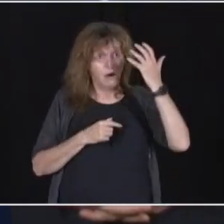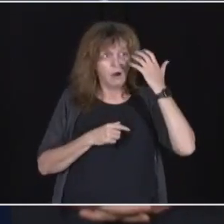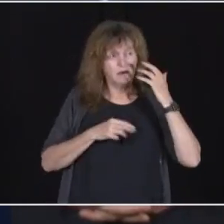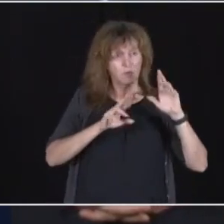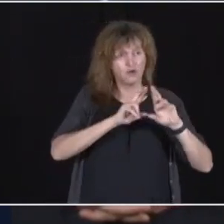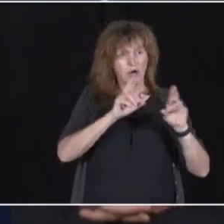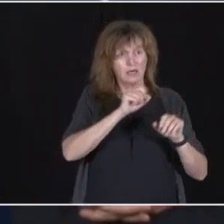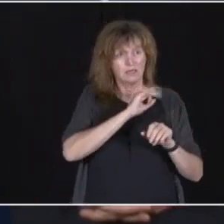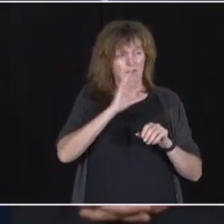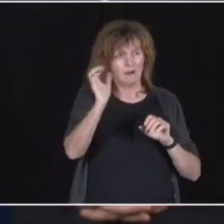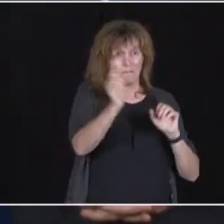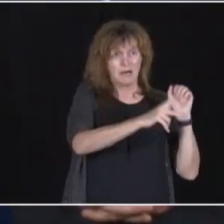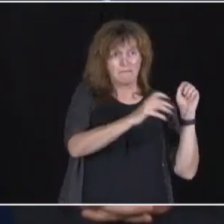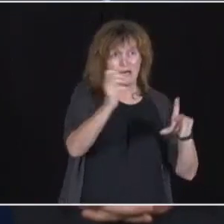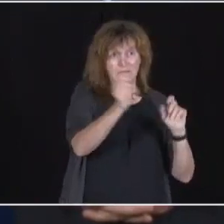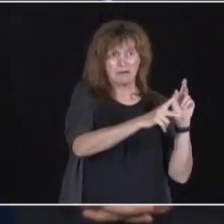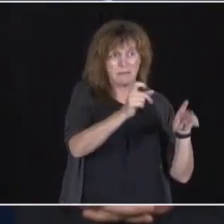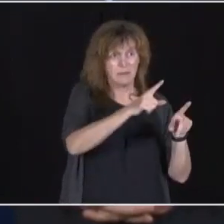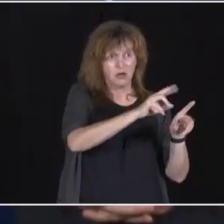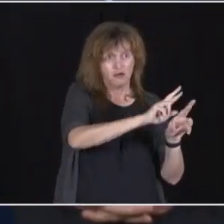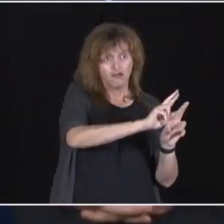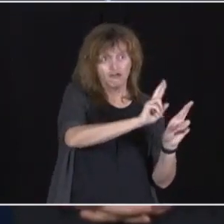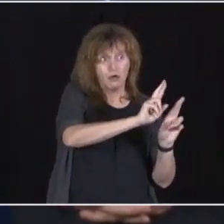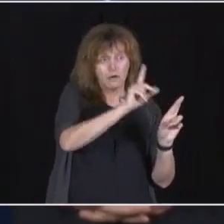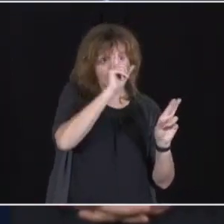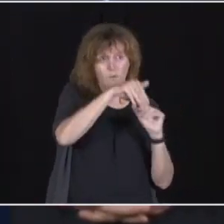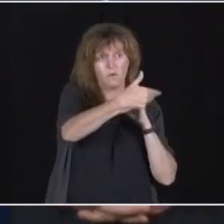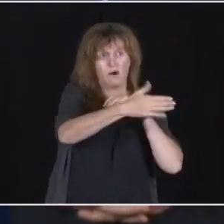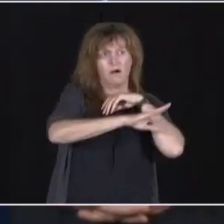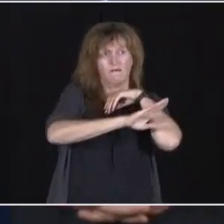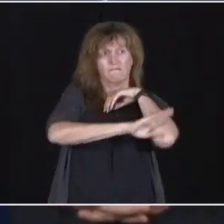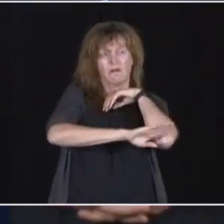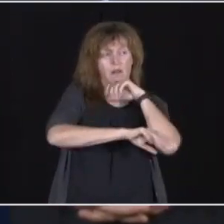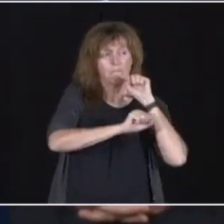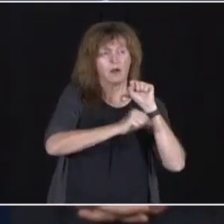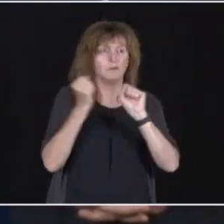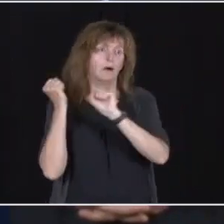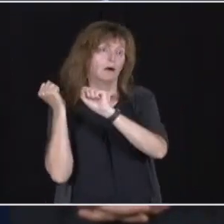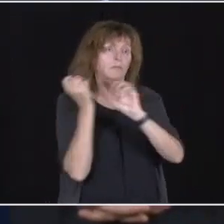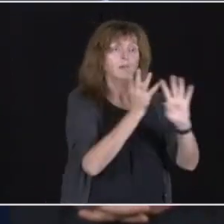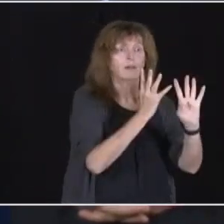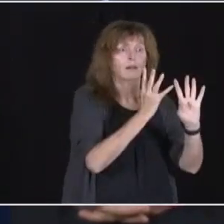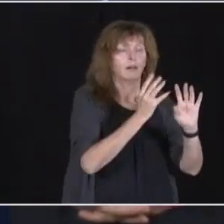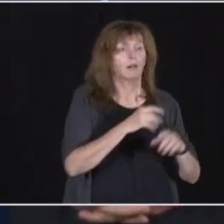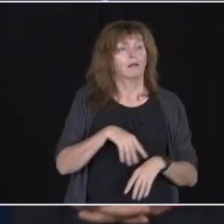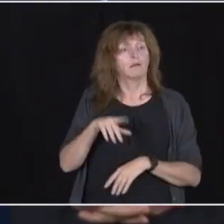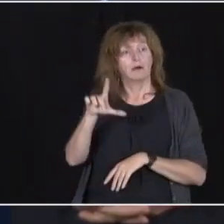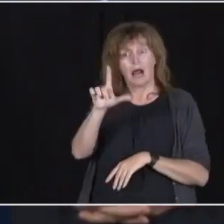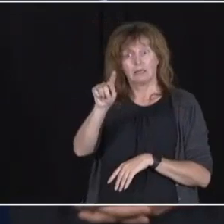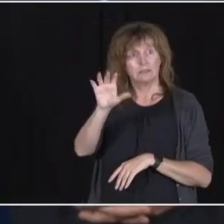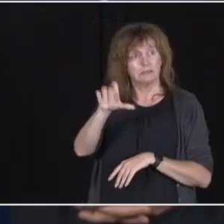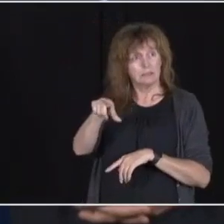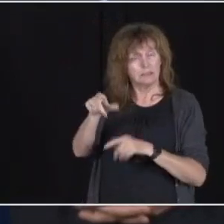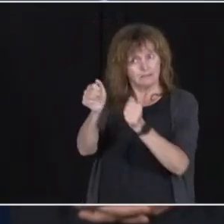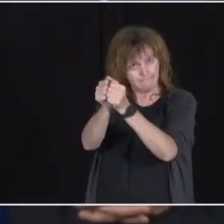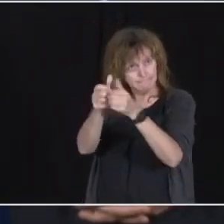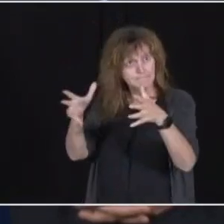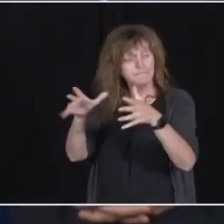The flu season with potentially a second wave. We are also trying to make sure we have capacity in hospitals for that and making sure